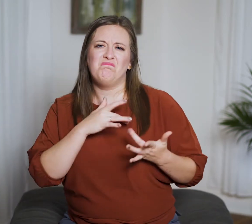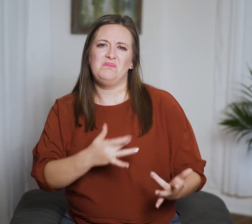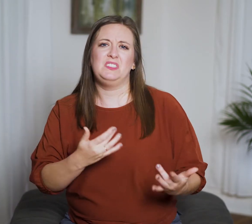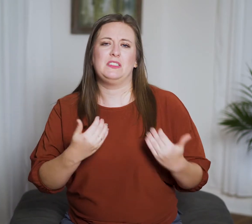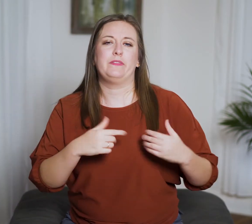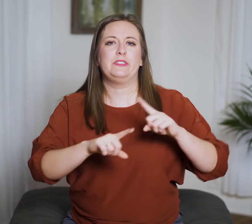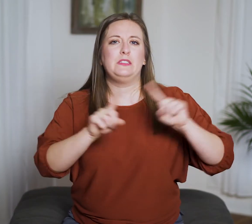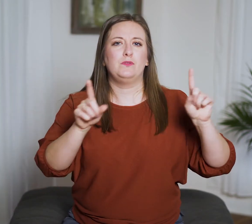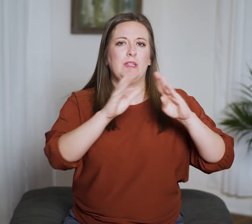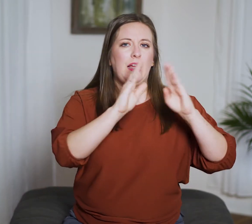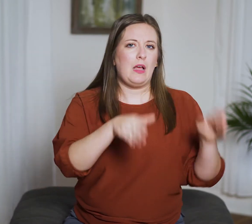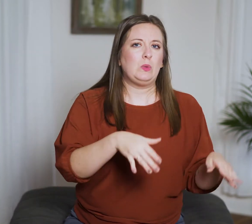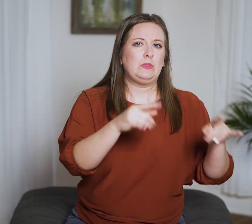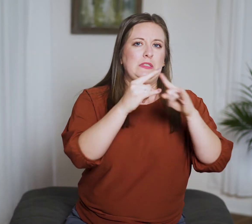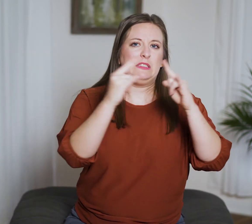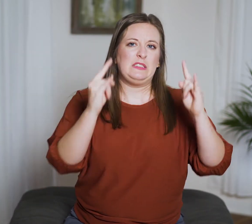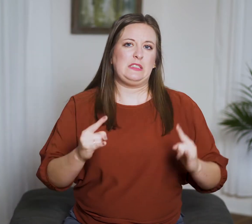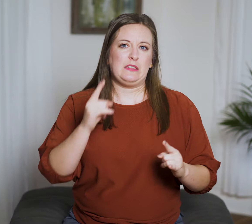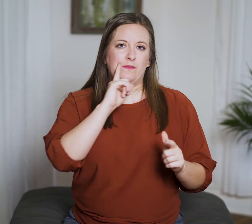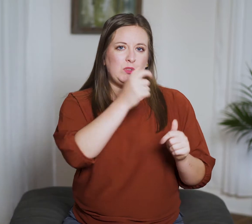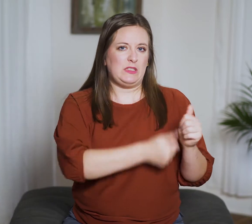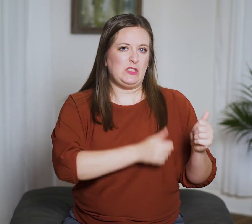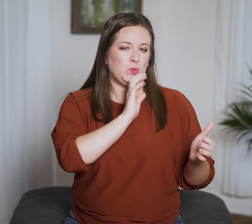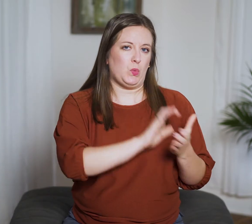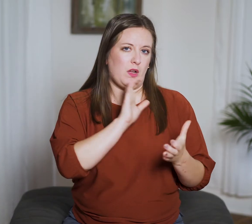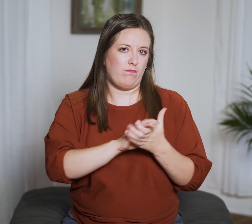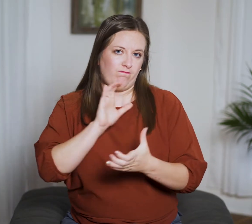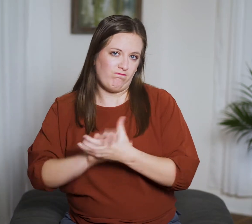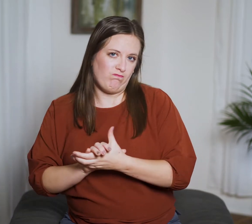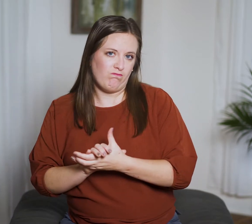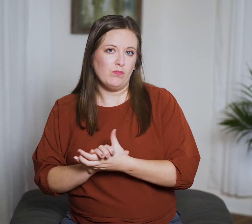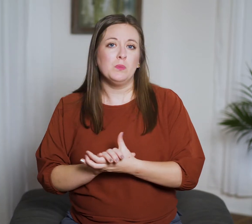they usually have a different house or tent for each wife,